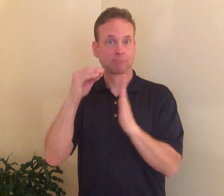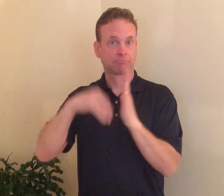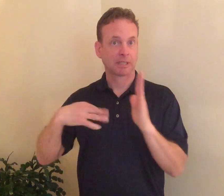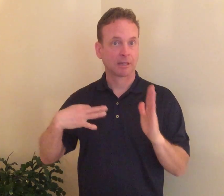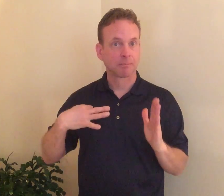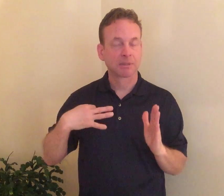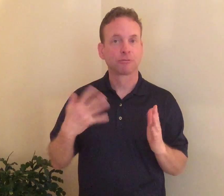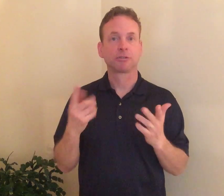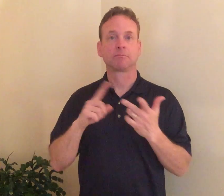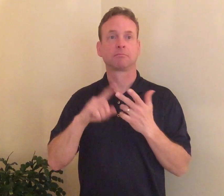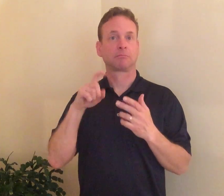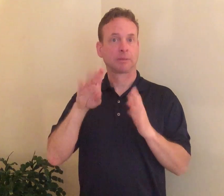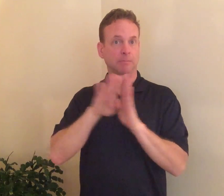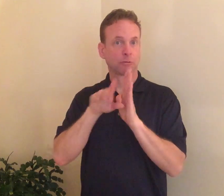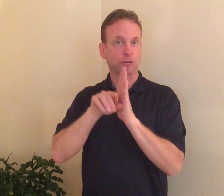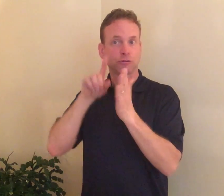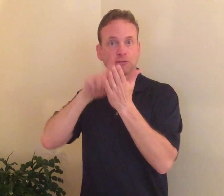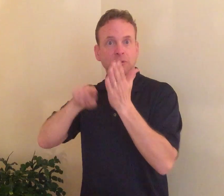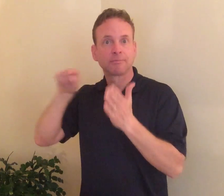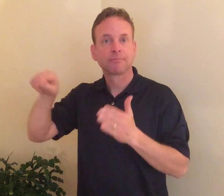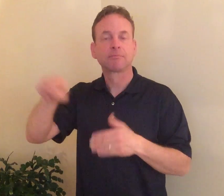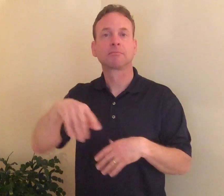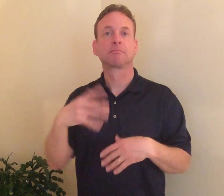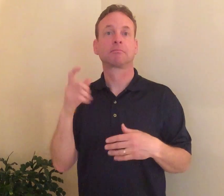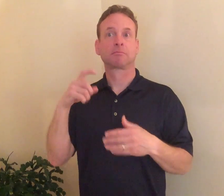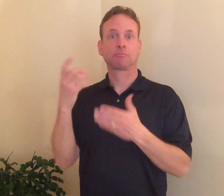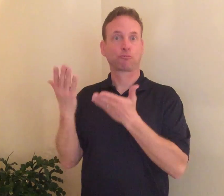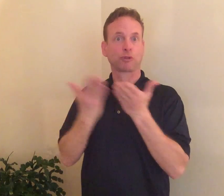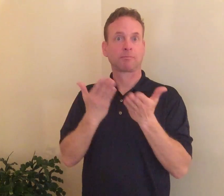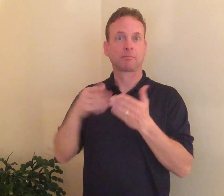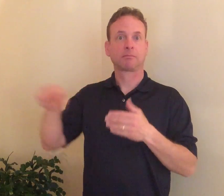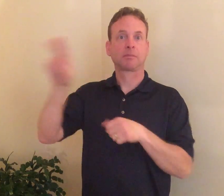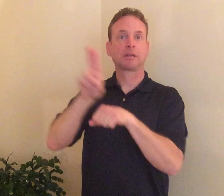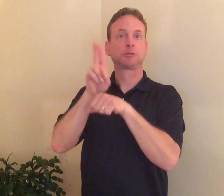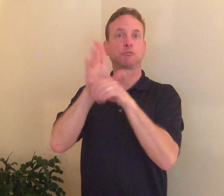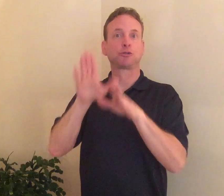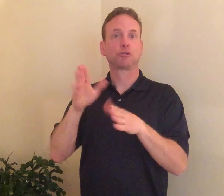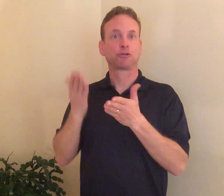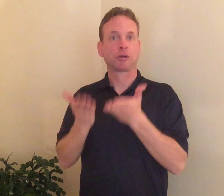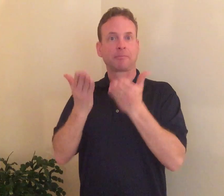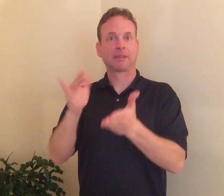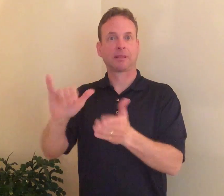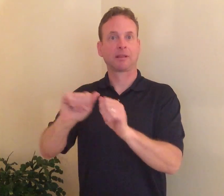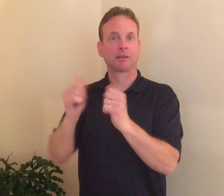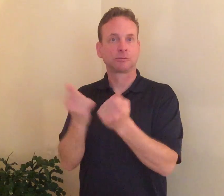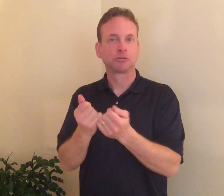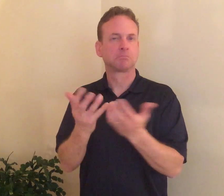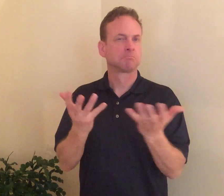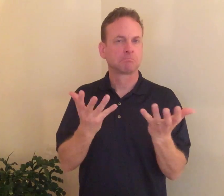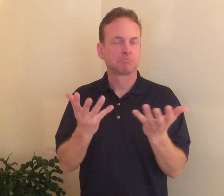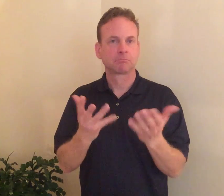there a background check? Does the agency need to be nominated by consumers?